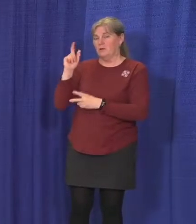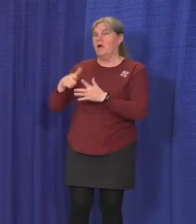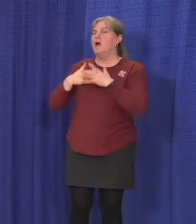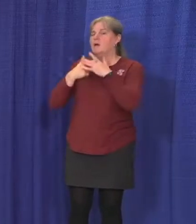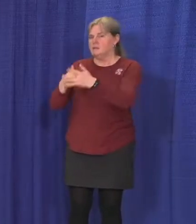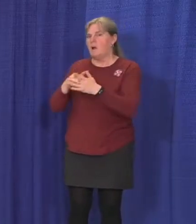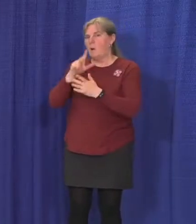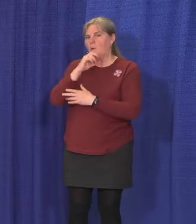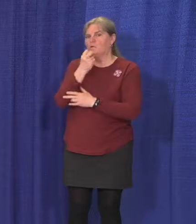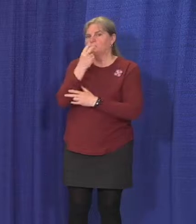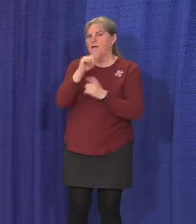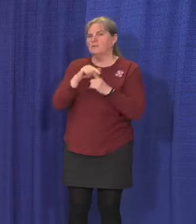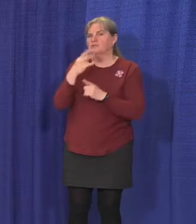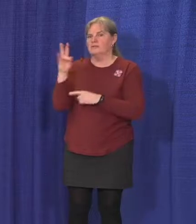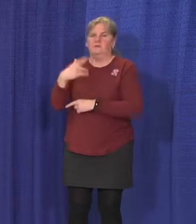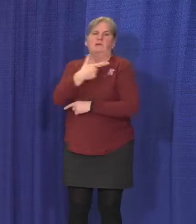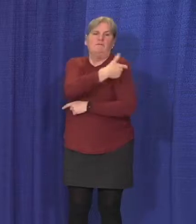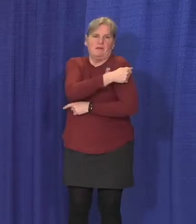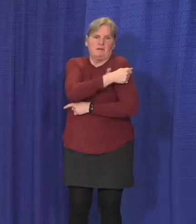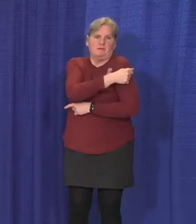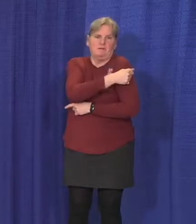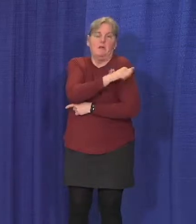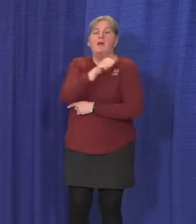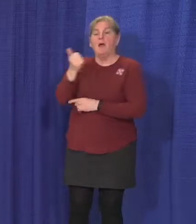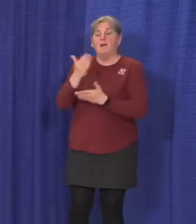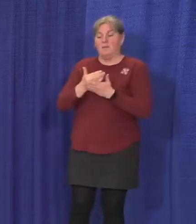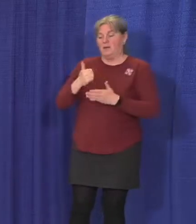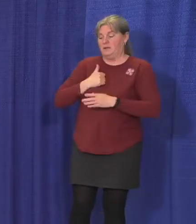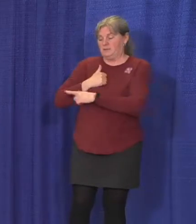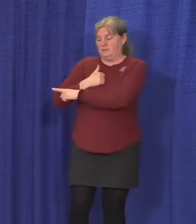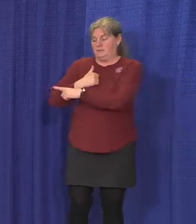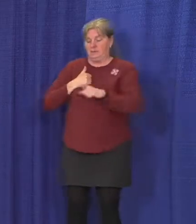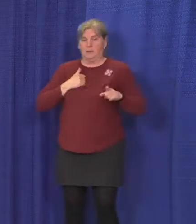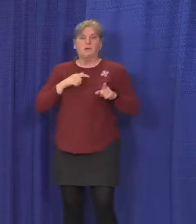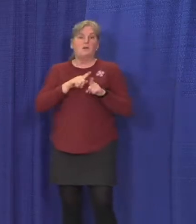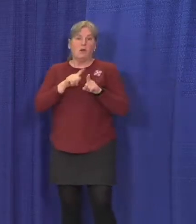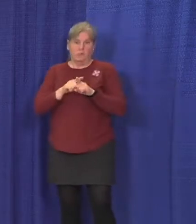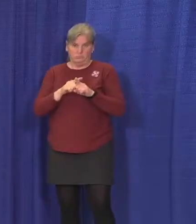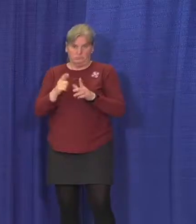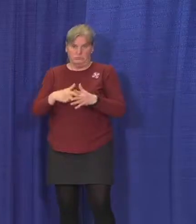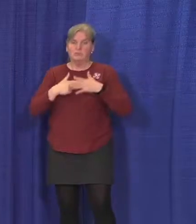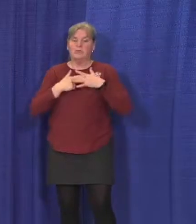vaccinating 12 to 17 -year-olds last week and other places are